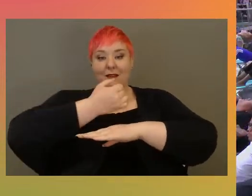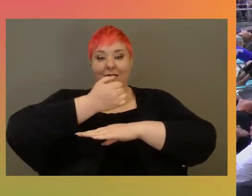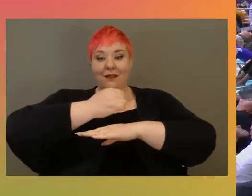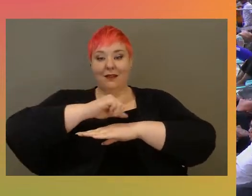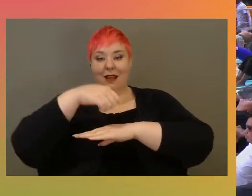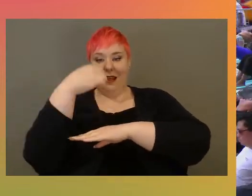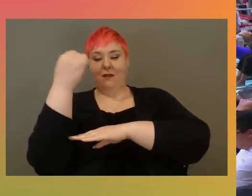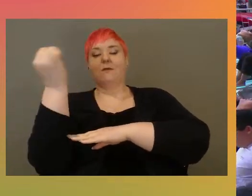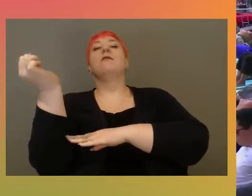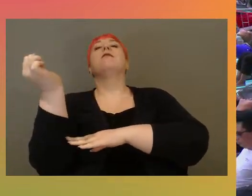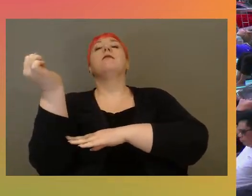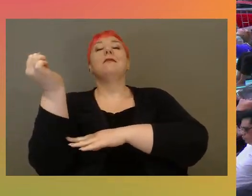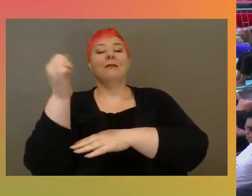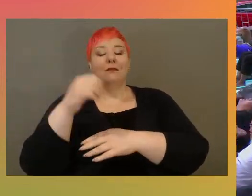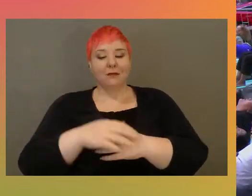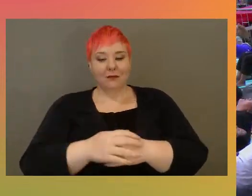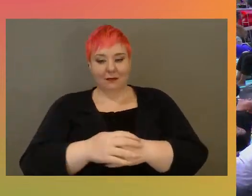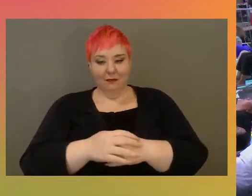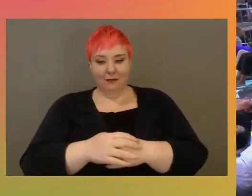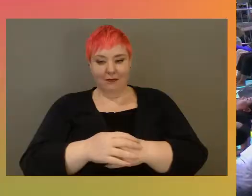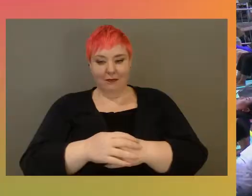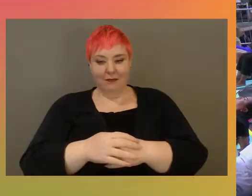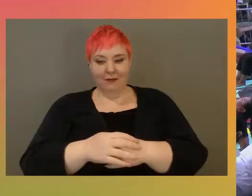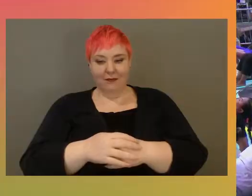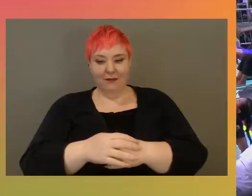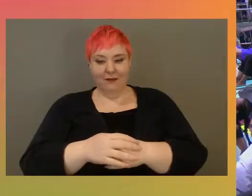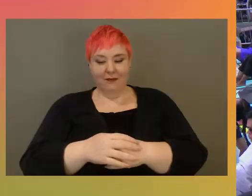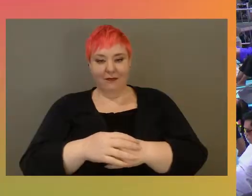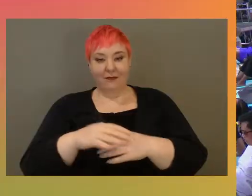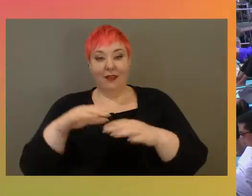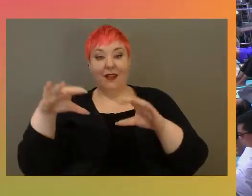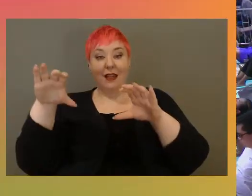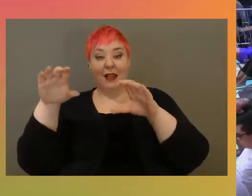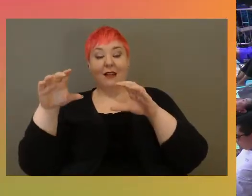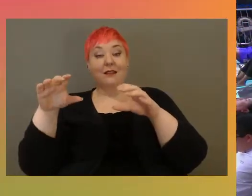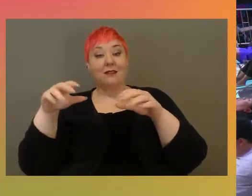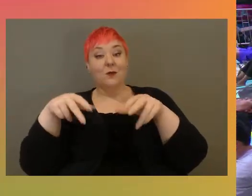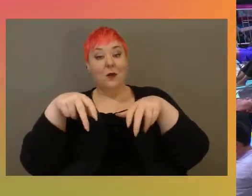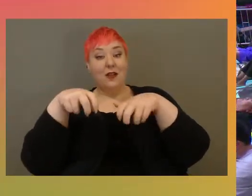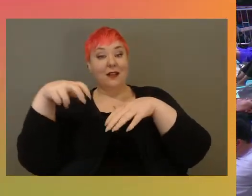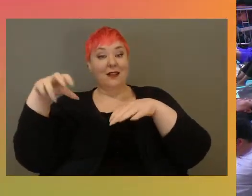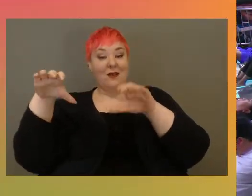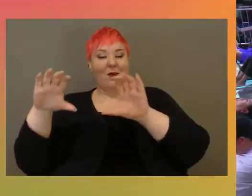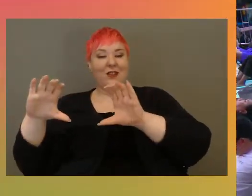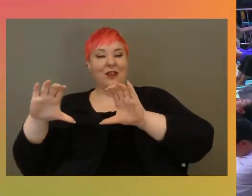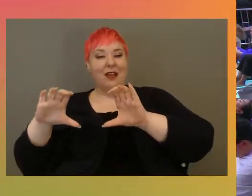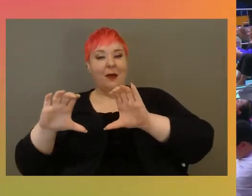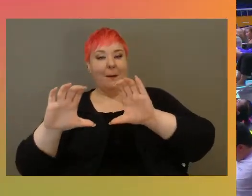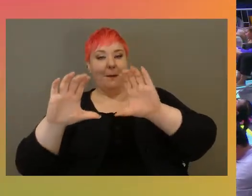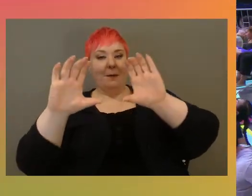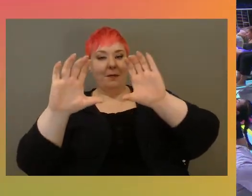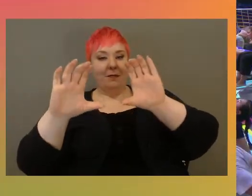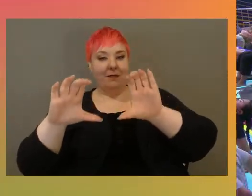HAVE YOUR FEET, HIP DISTANCE APART AND SWING YOUR HIPS UP,